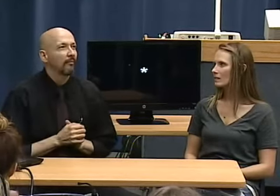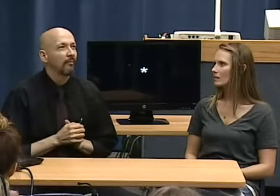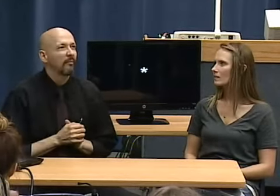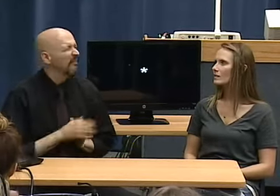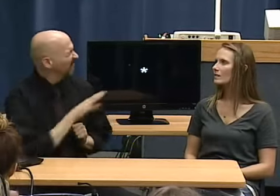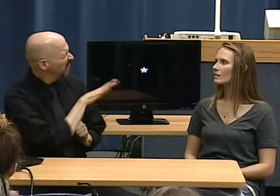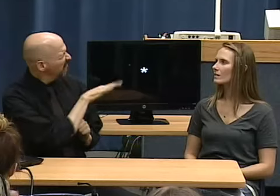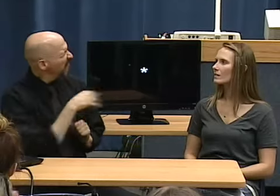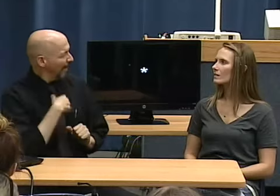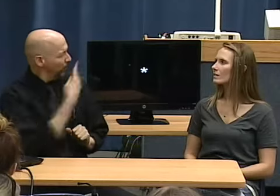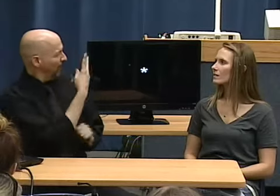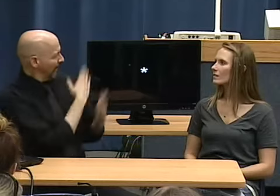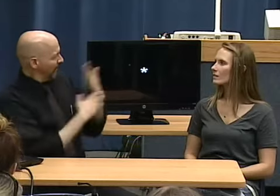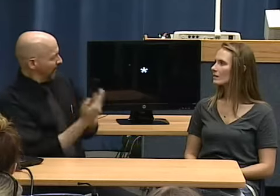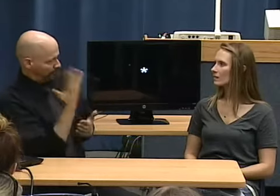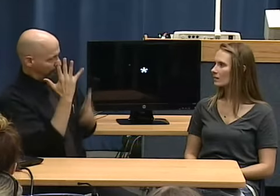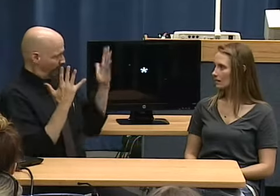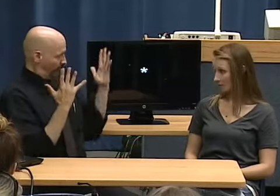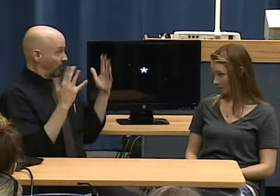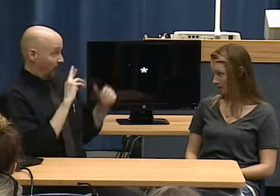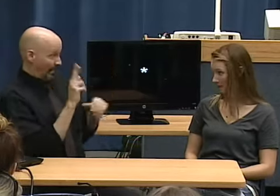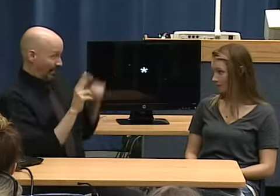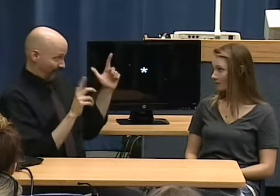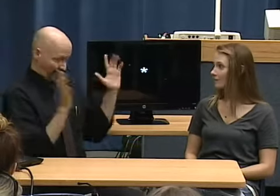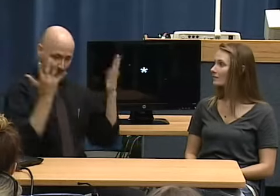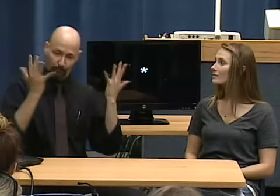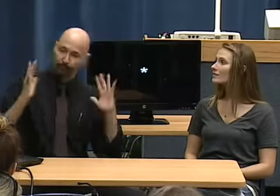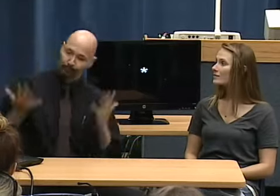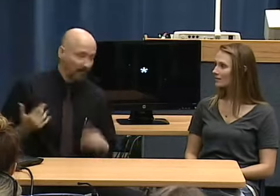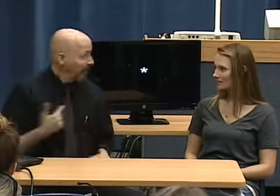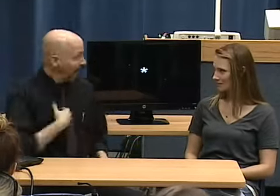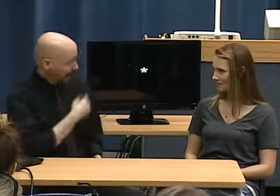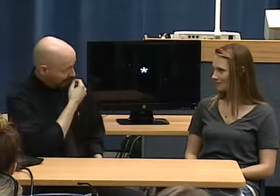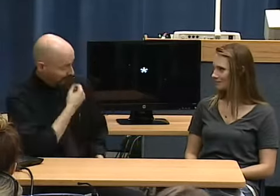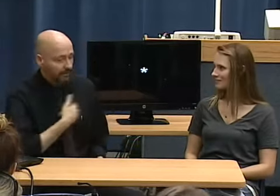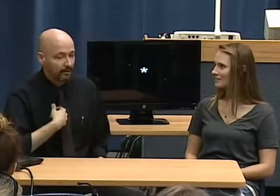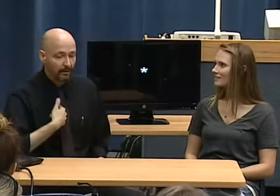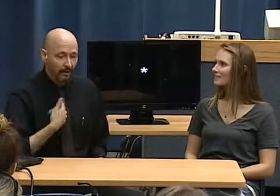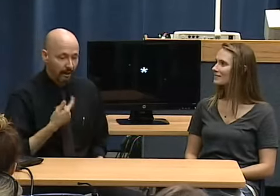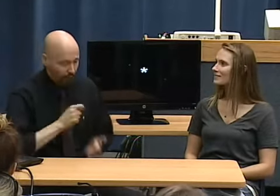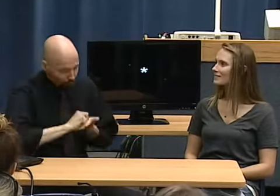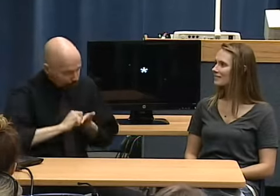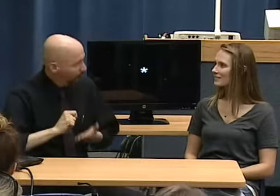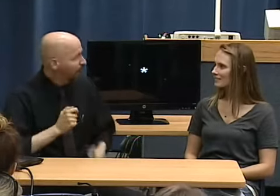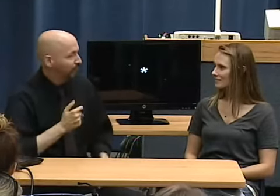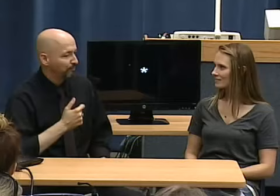Hey, I have two hands. Here, here. Right, left. I eat, I write,